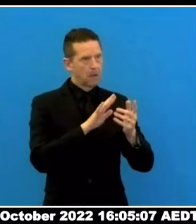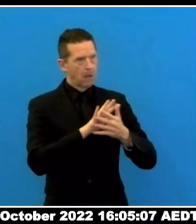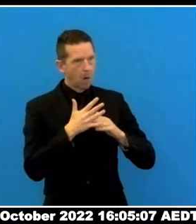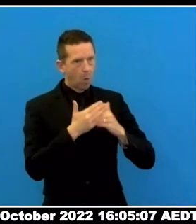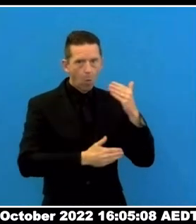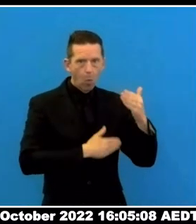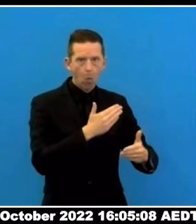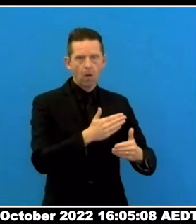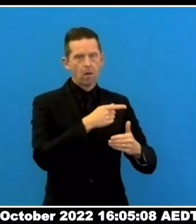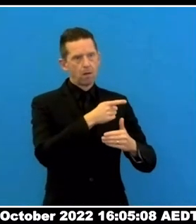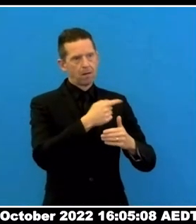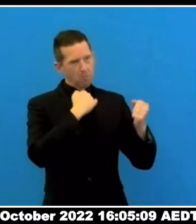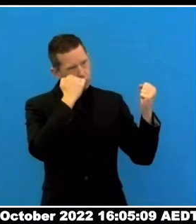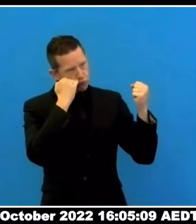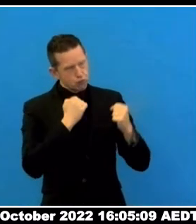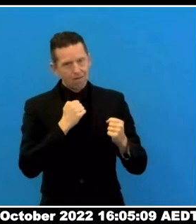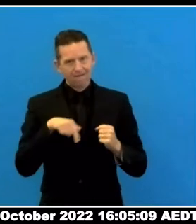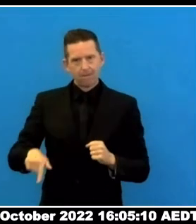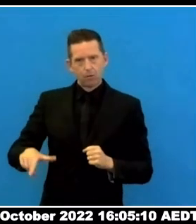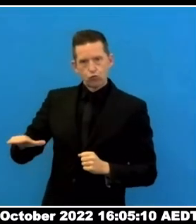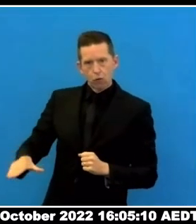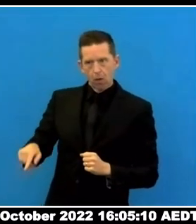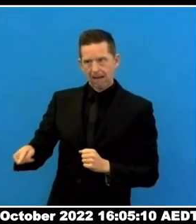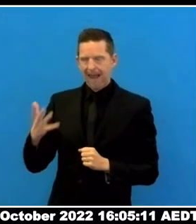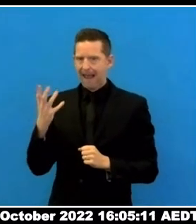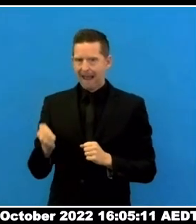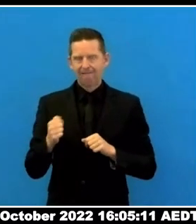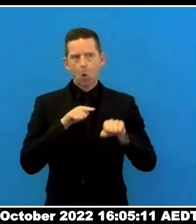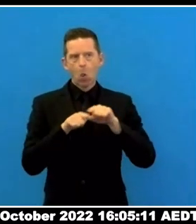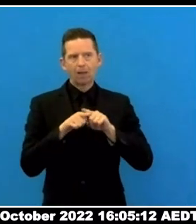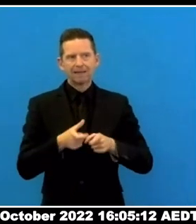to prove that the child have learning difficulties.